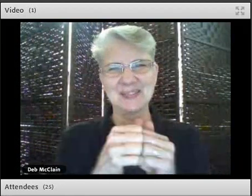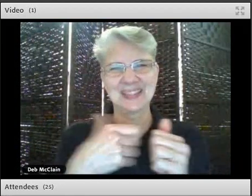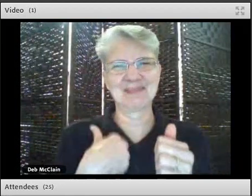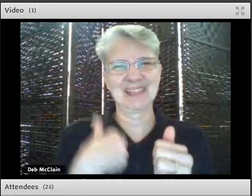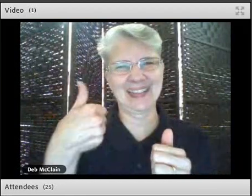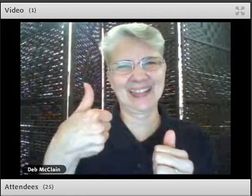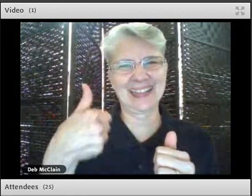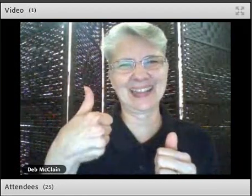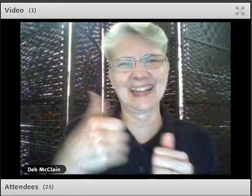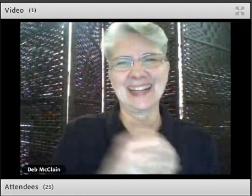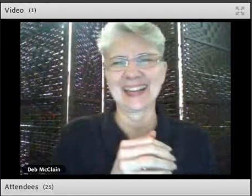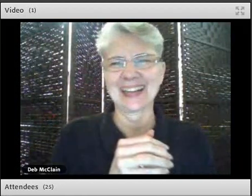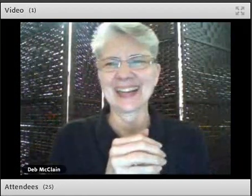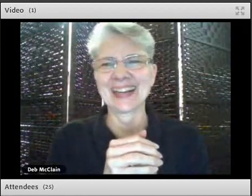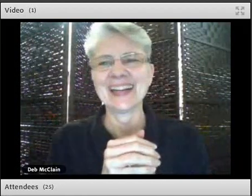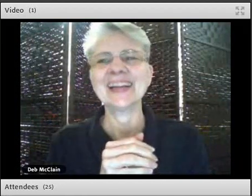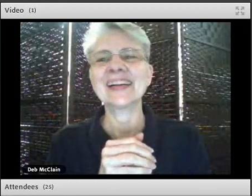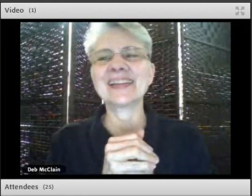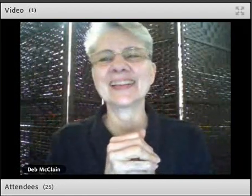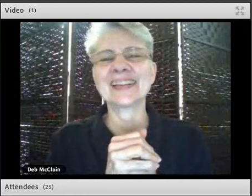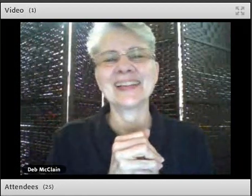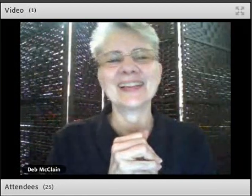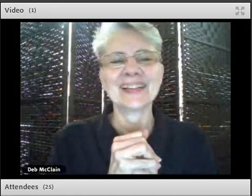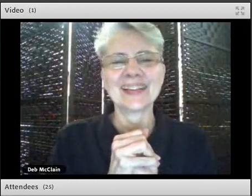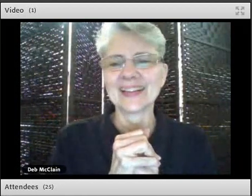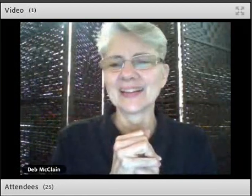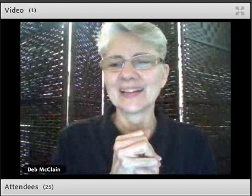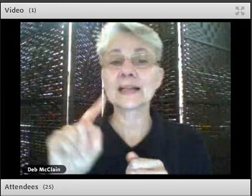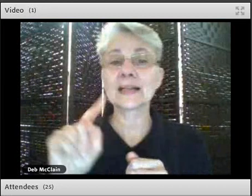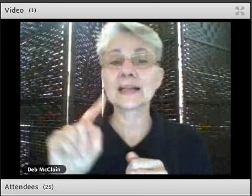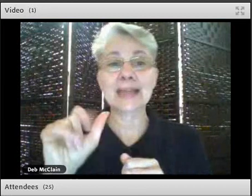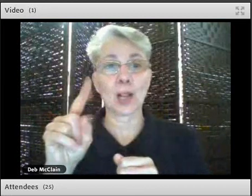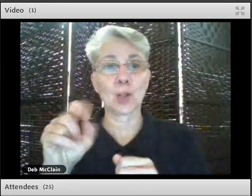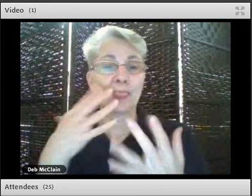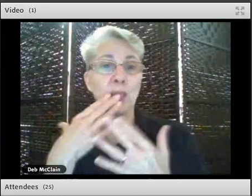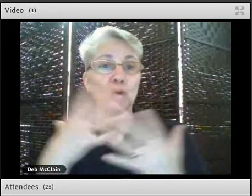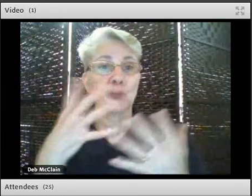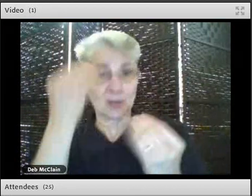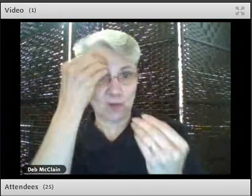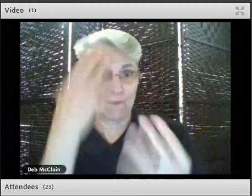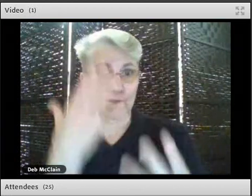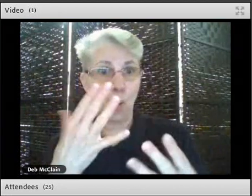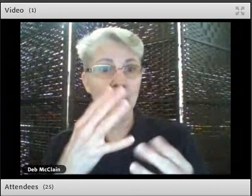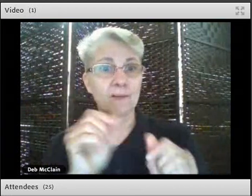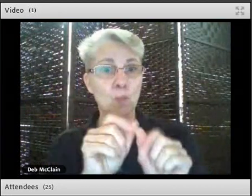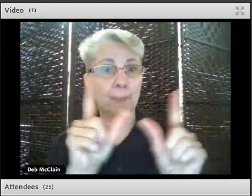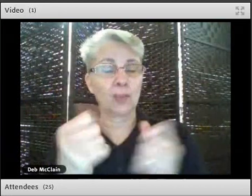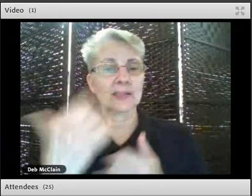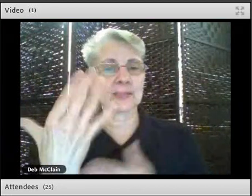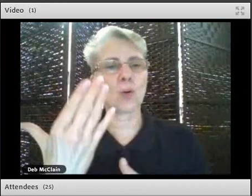we ask that you join us at the SWFLN office on Thursday, February 6th, for Bobby's workshop,